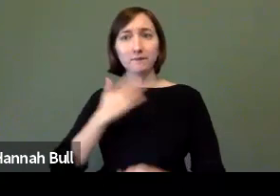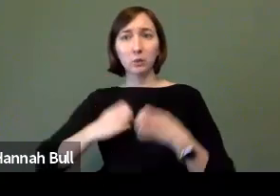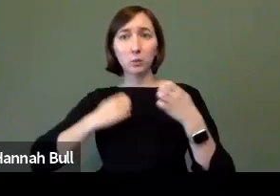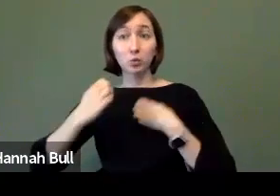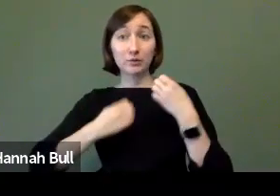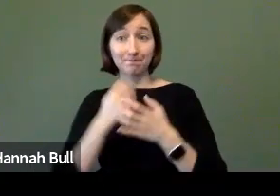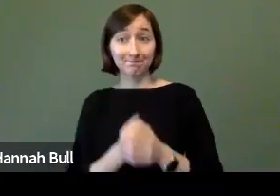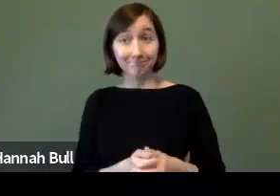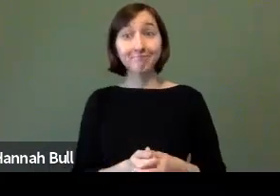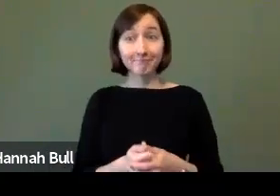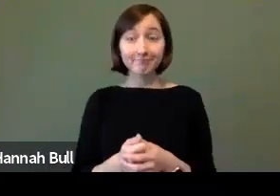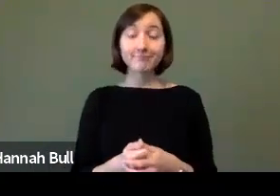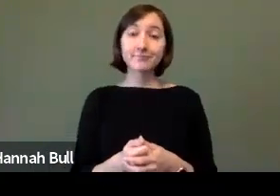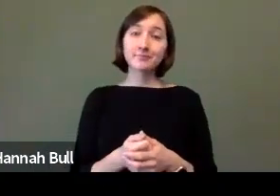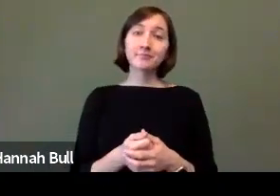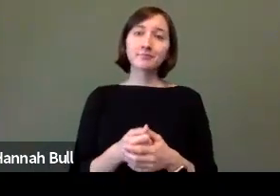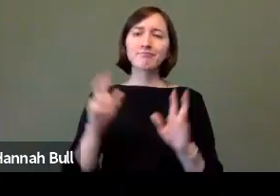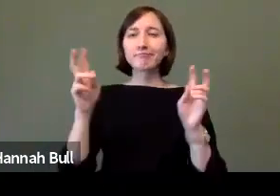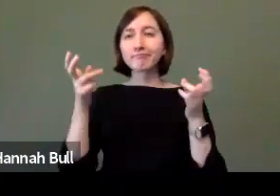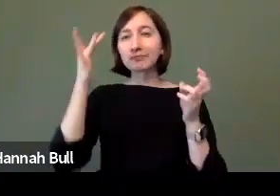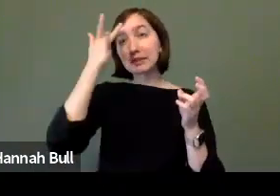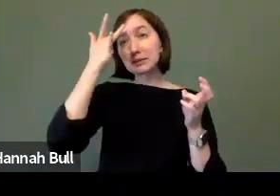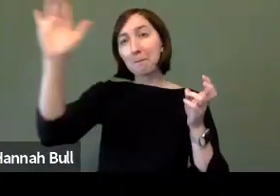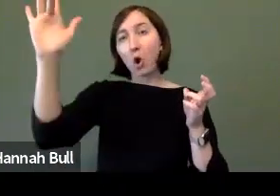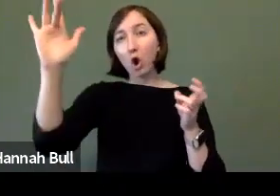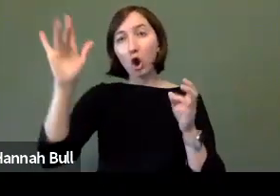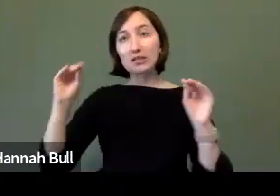Smart speakers again whether that's in Amazon echo